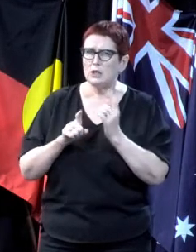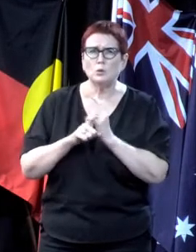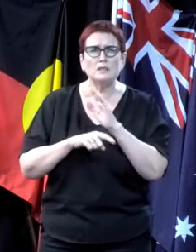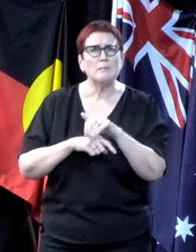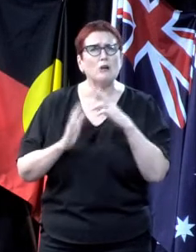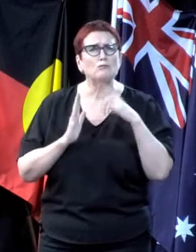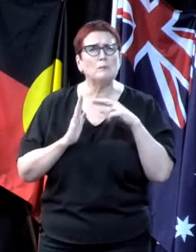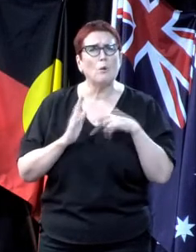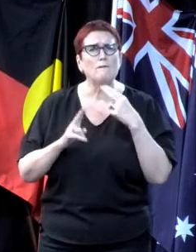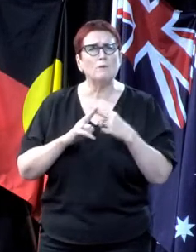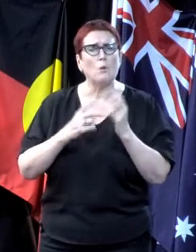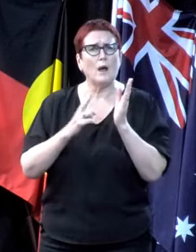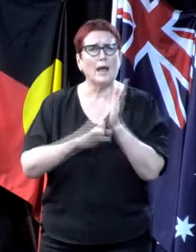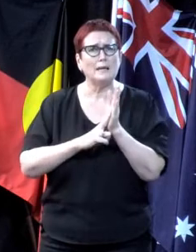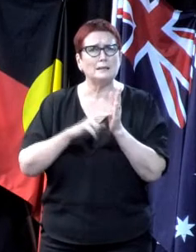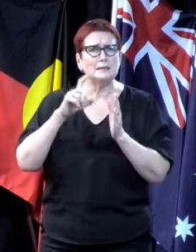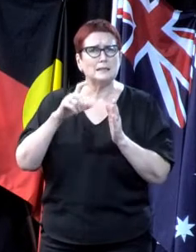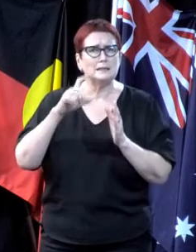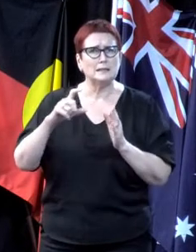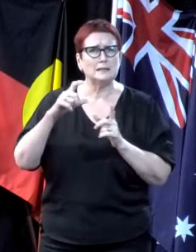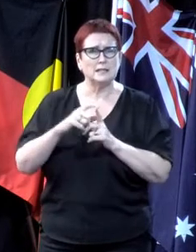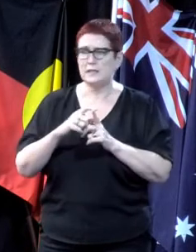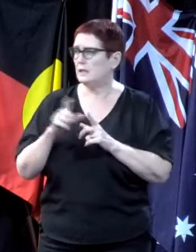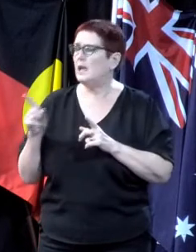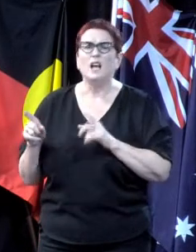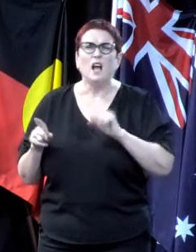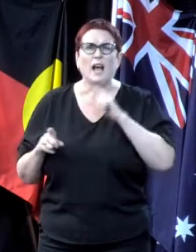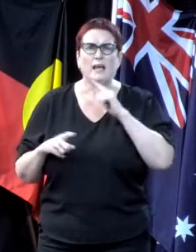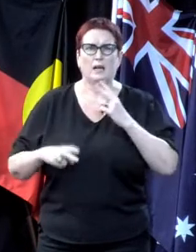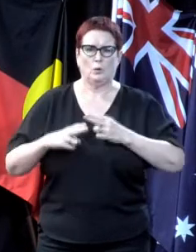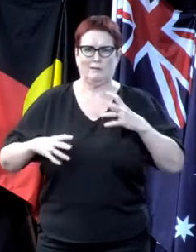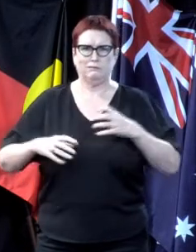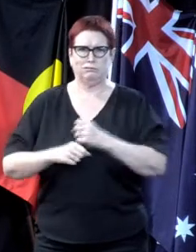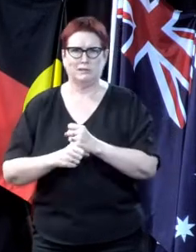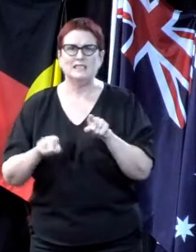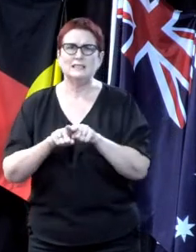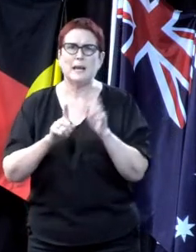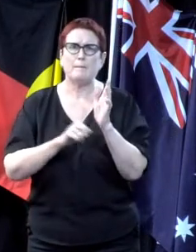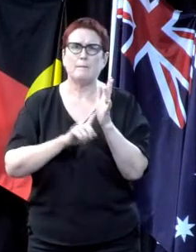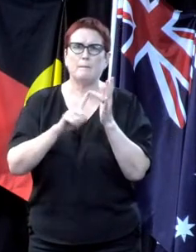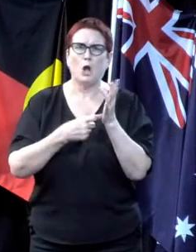Very briefly because, as Loren said before, there’s a requirement